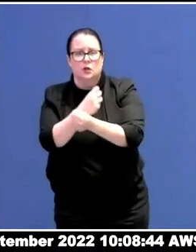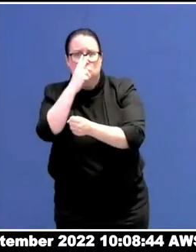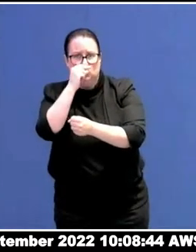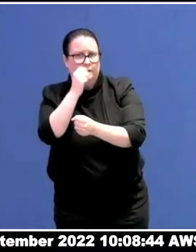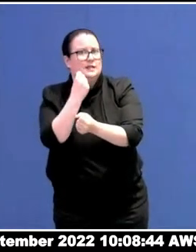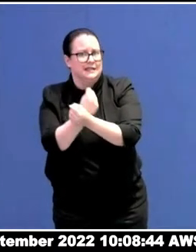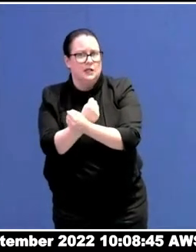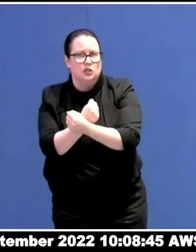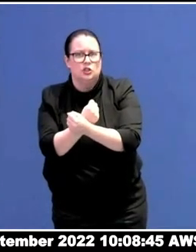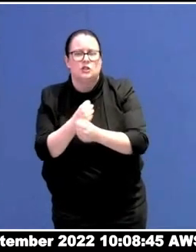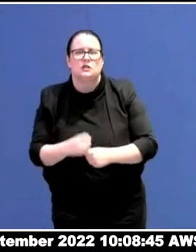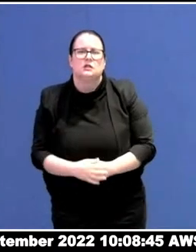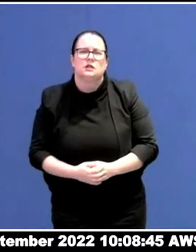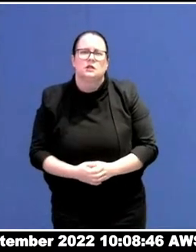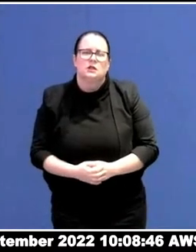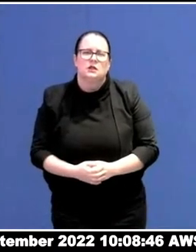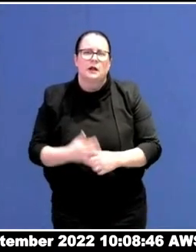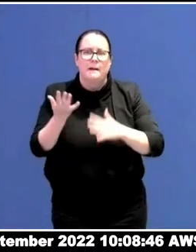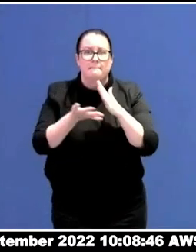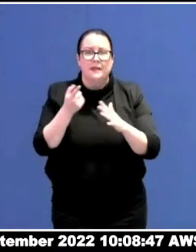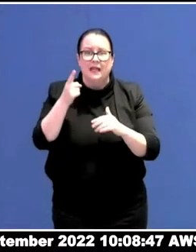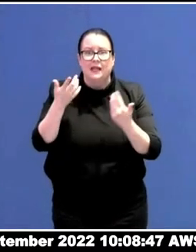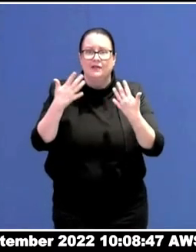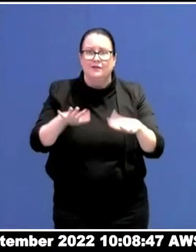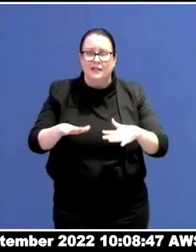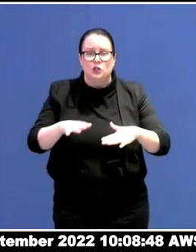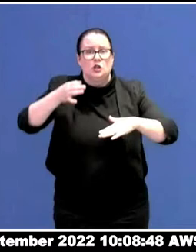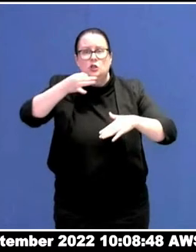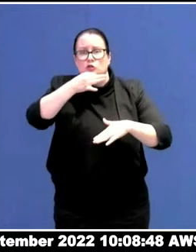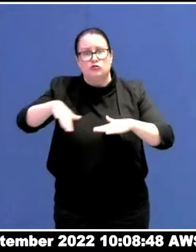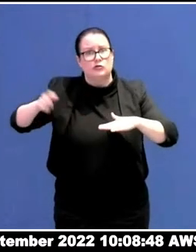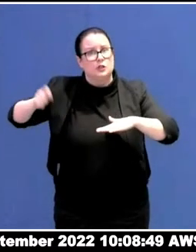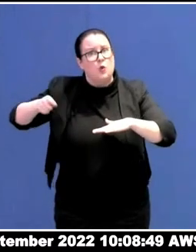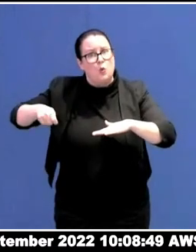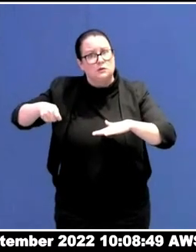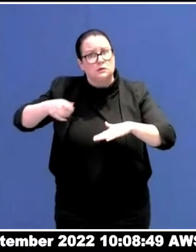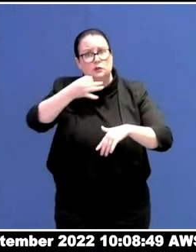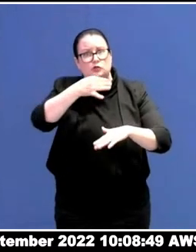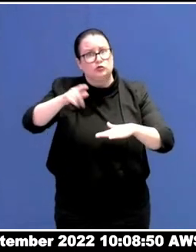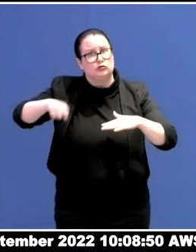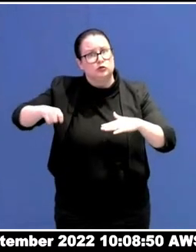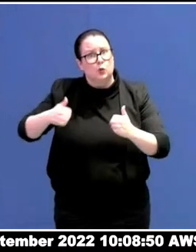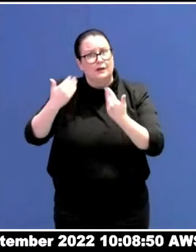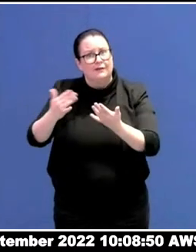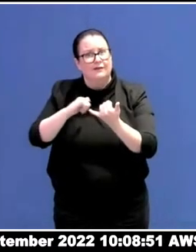presumably had to go to the Children's Court and the Children's Court imposed a sentence. That's correct.